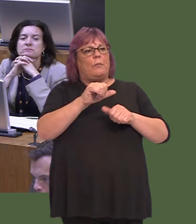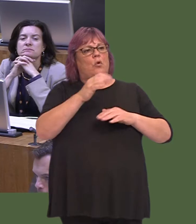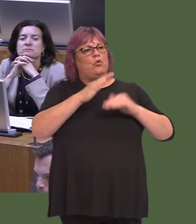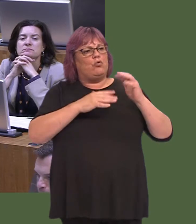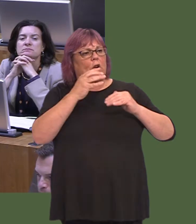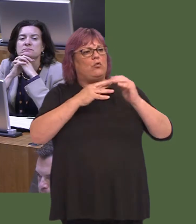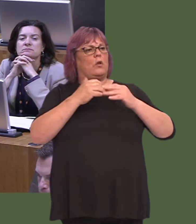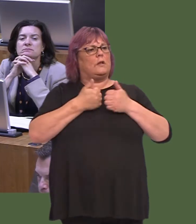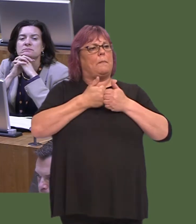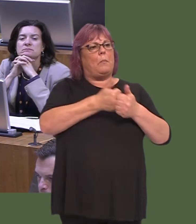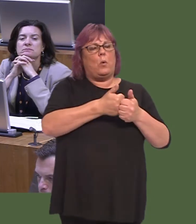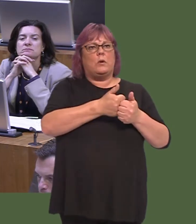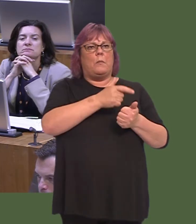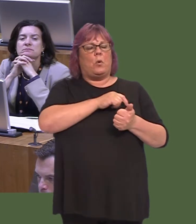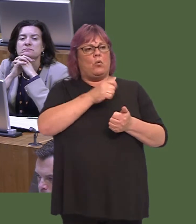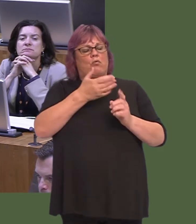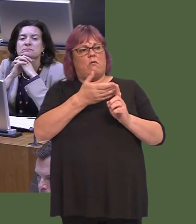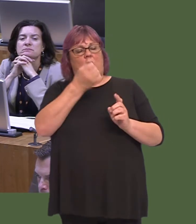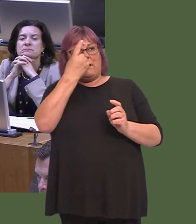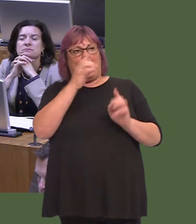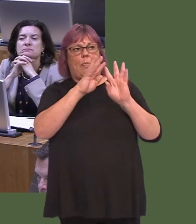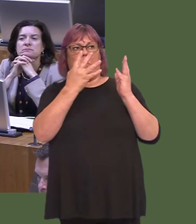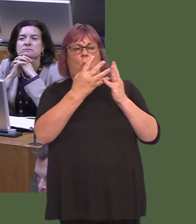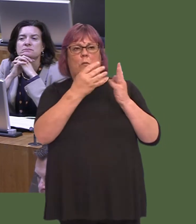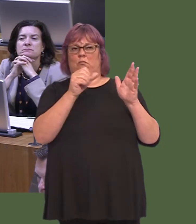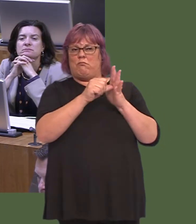recognition of the financial challenges facing the board.